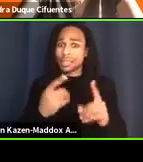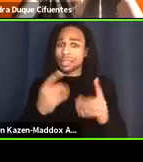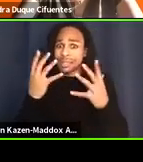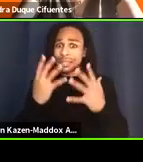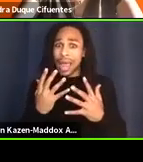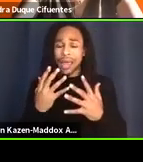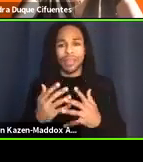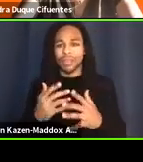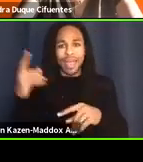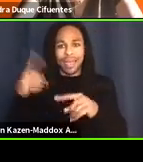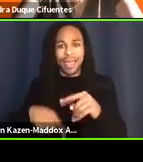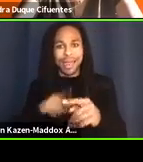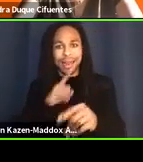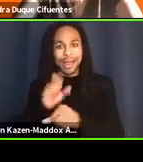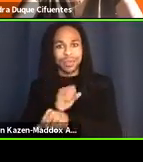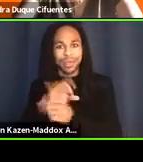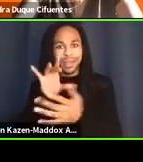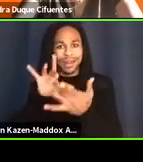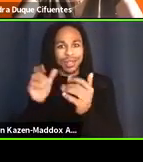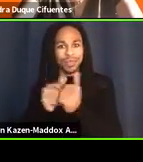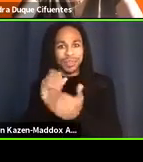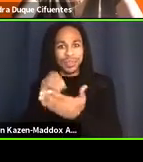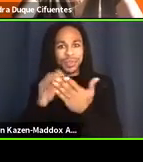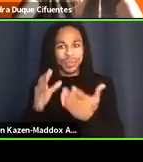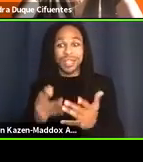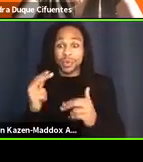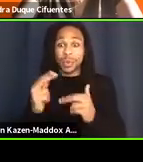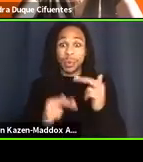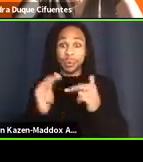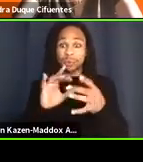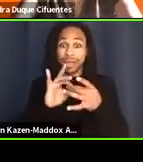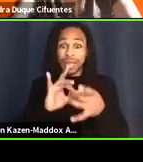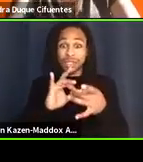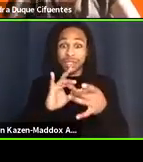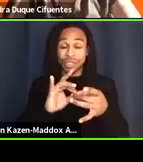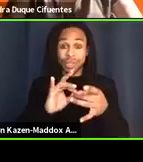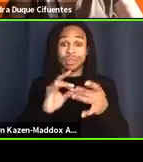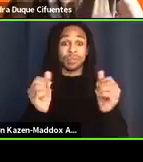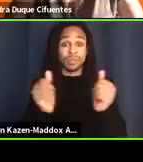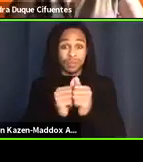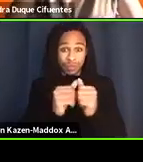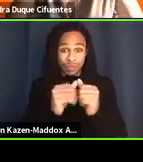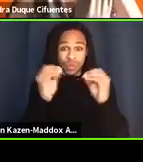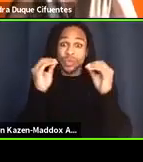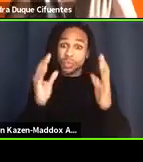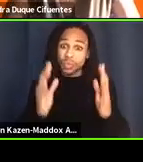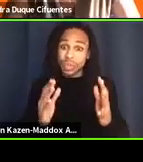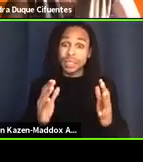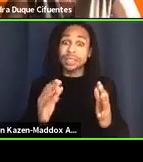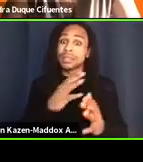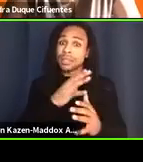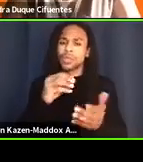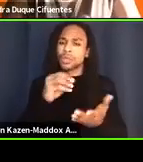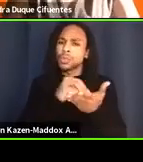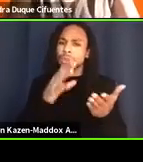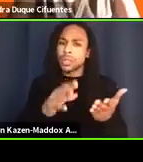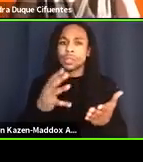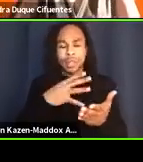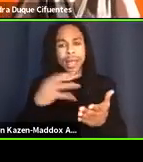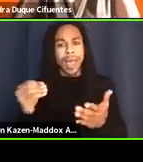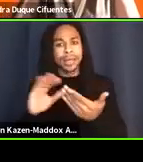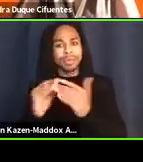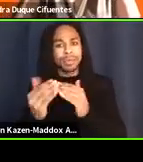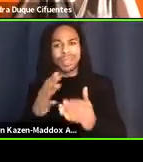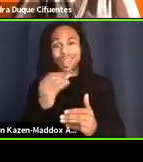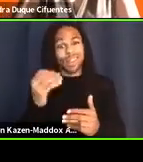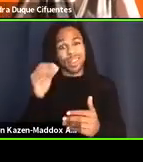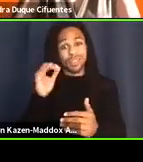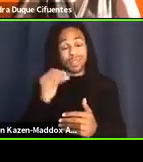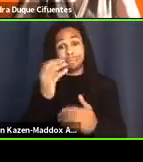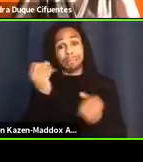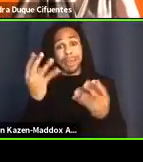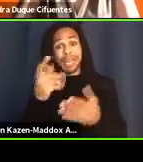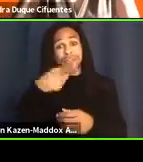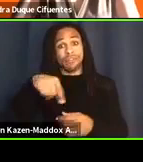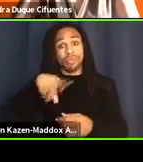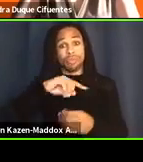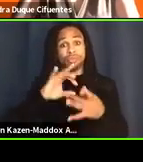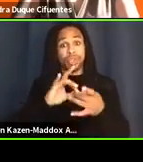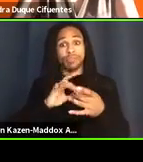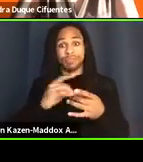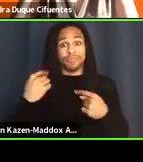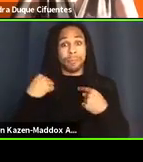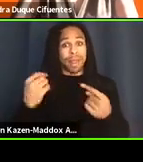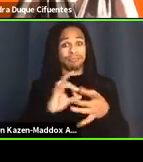if they can continue to sustain this career path, so that has been one of the big challenges